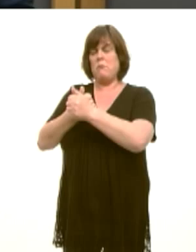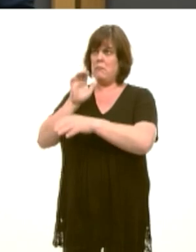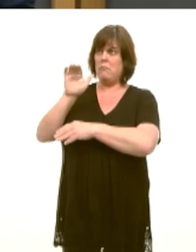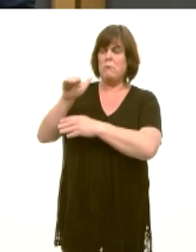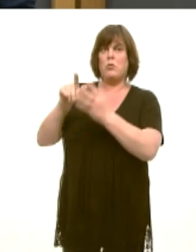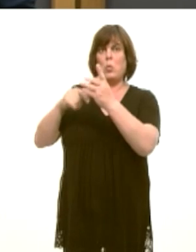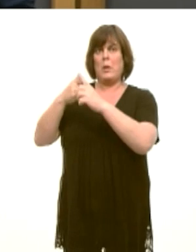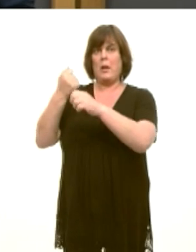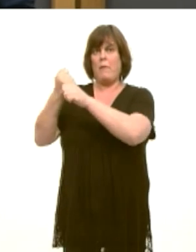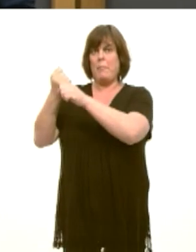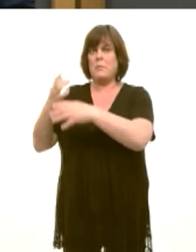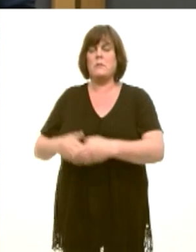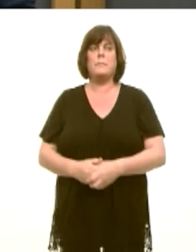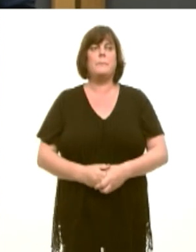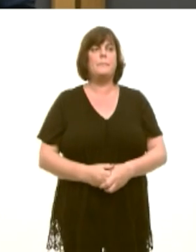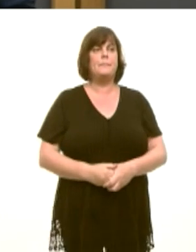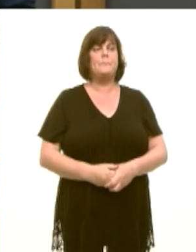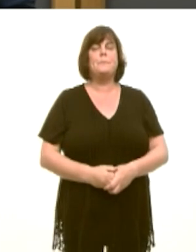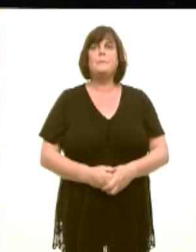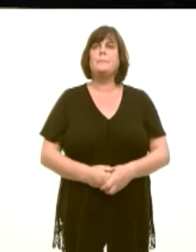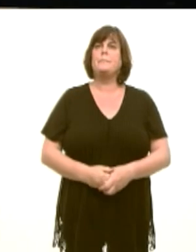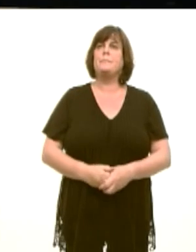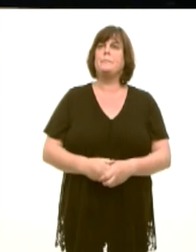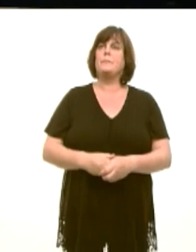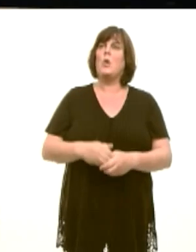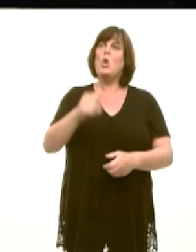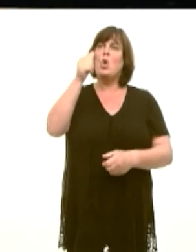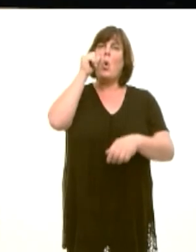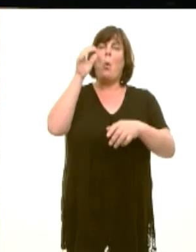Nick Ramsay: First Minister, youíll be aware that Professor Dylan Jones-Evans has recommended